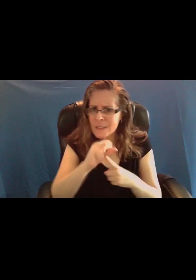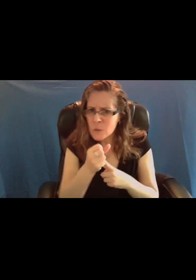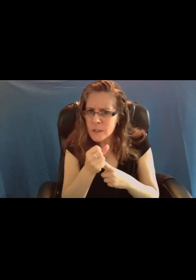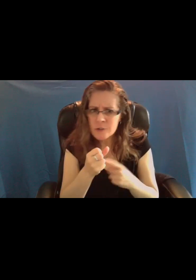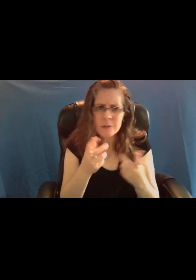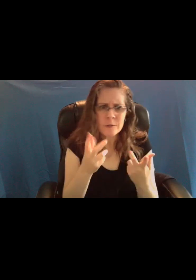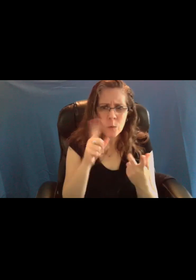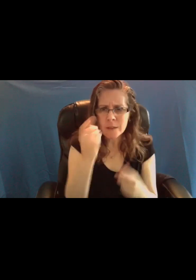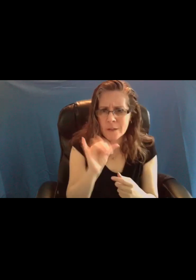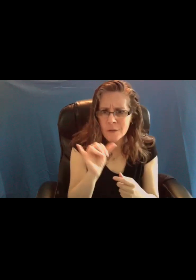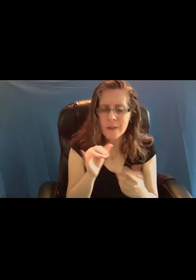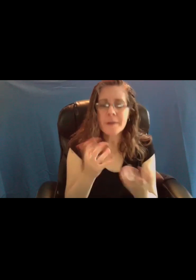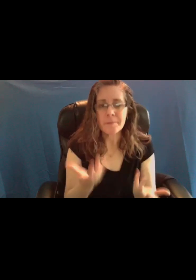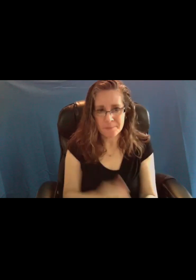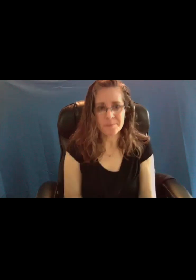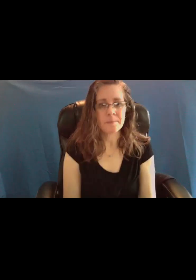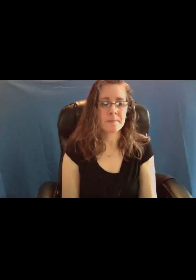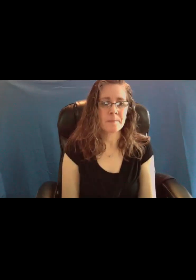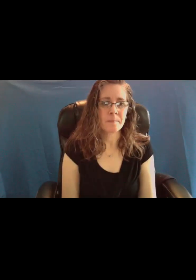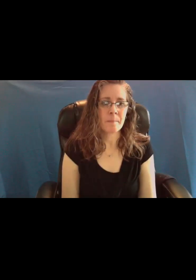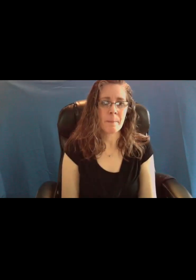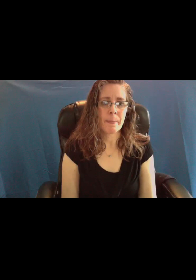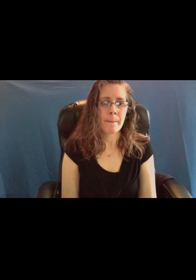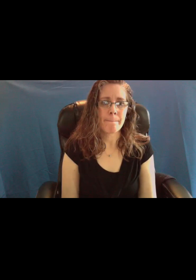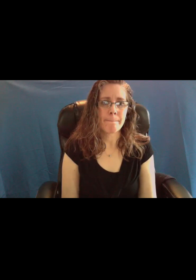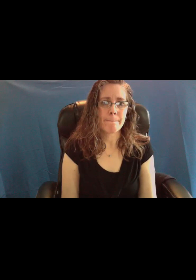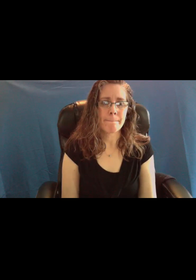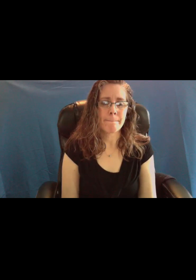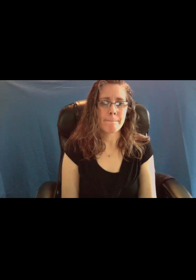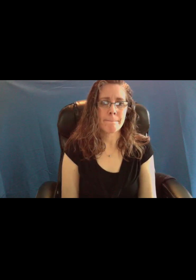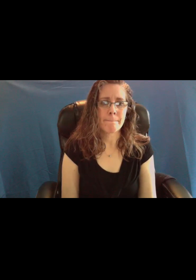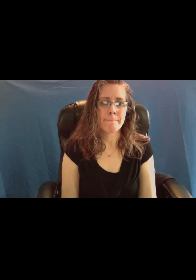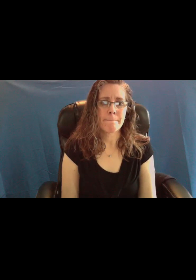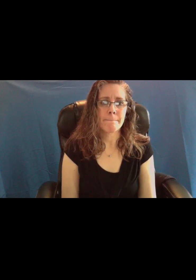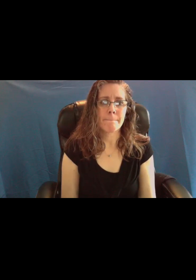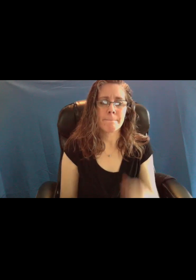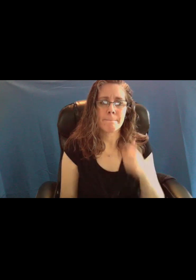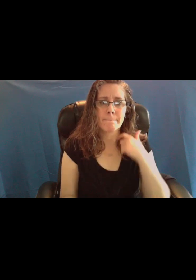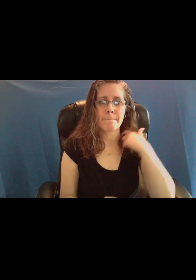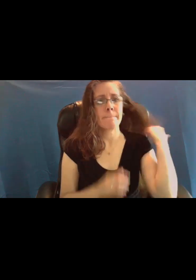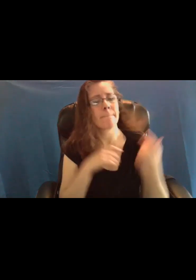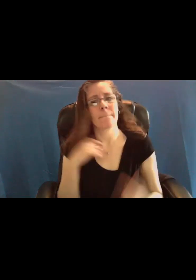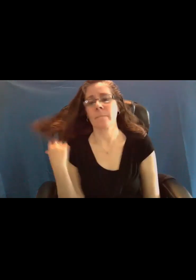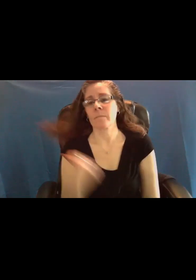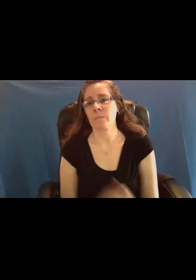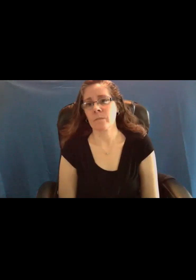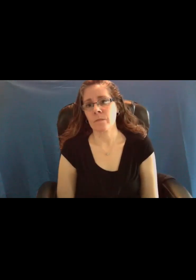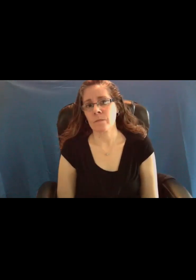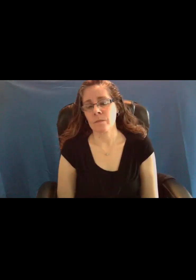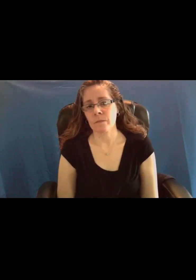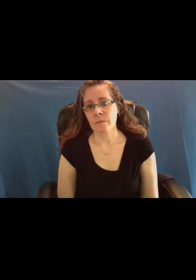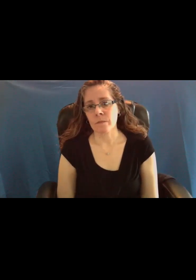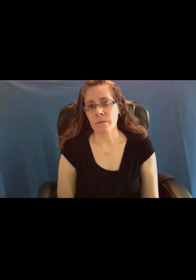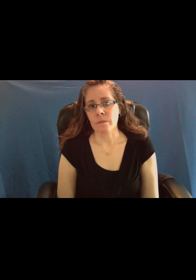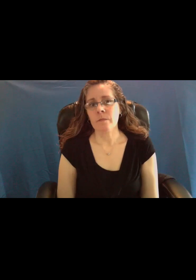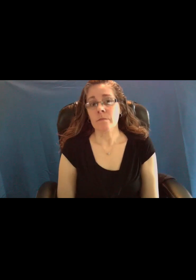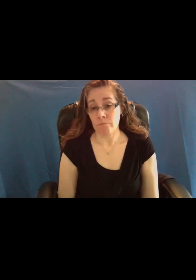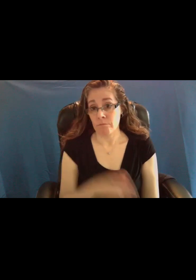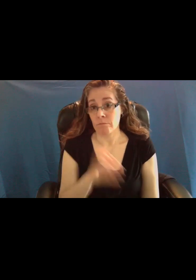the context. And you're going to have to analyze the particulars,